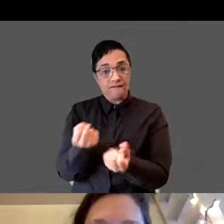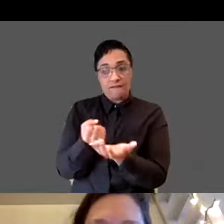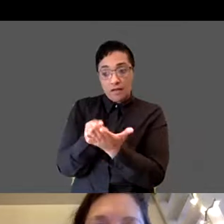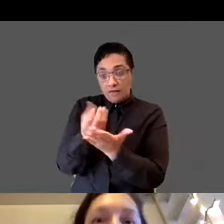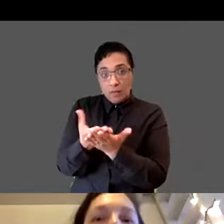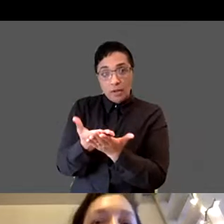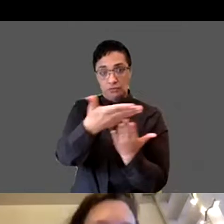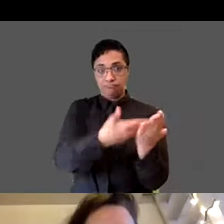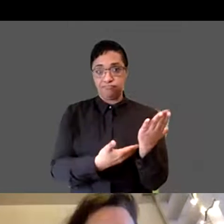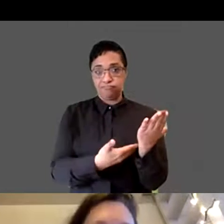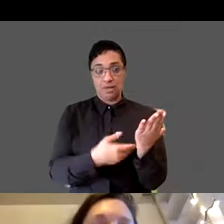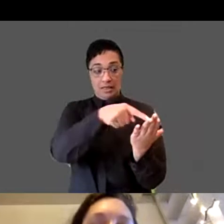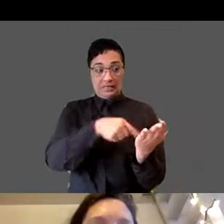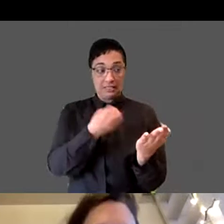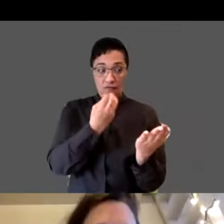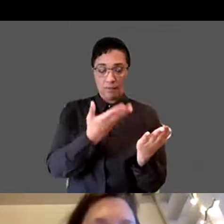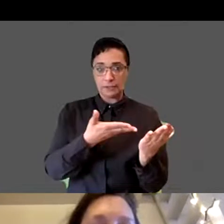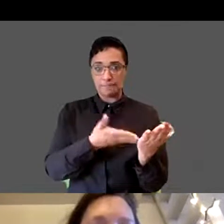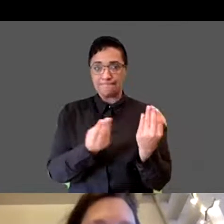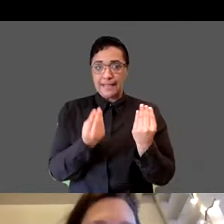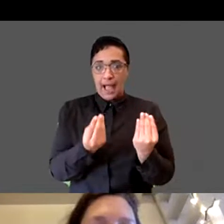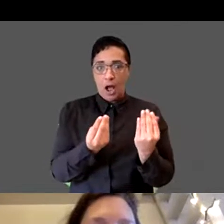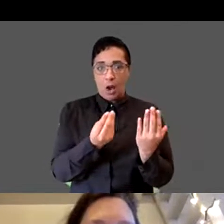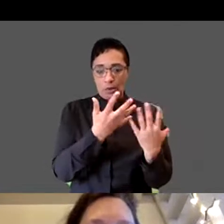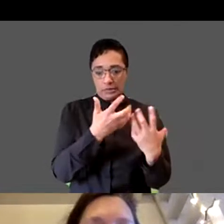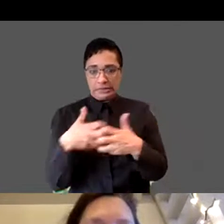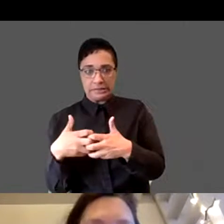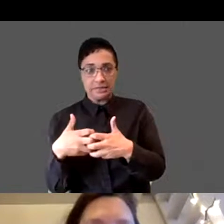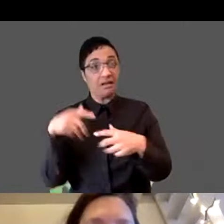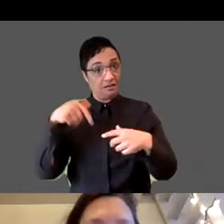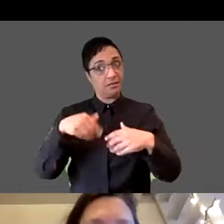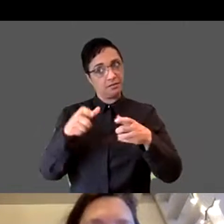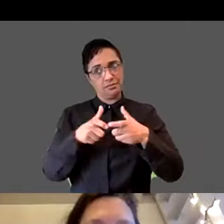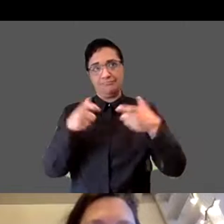So, I think it's it is part of the larger question.